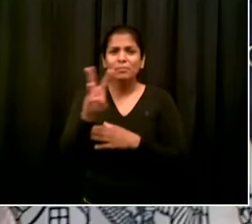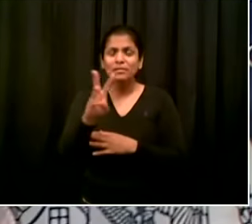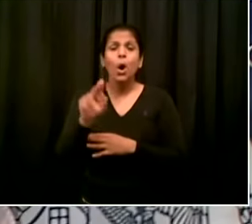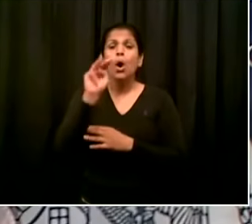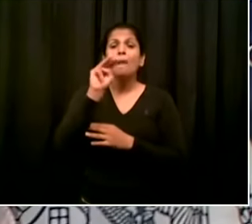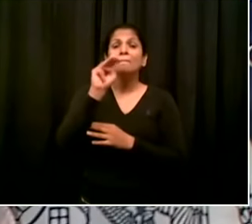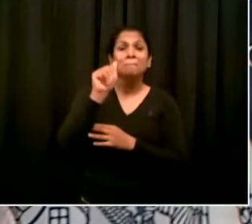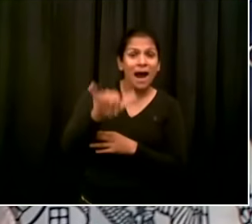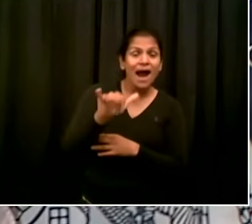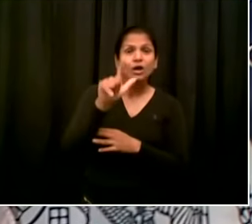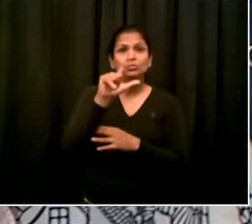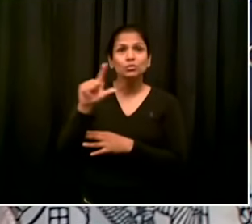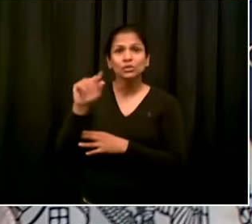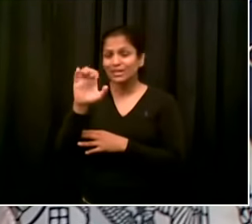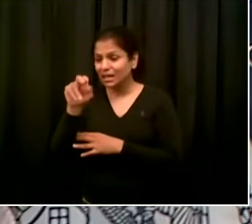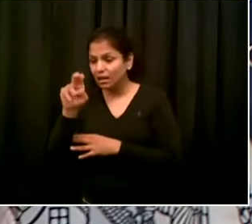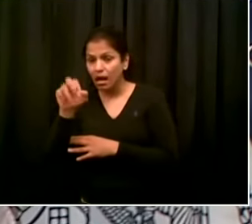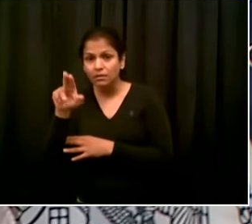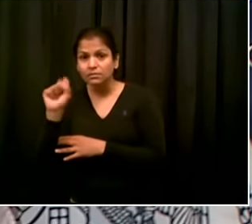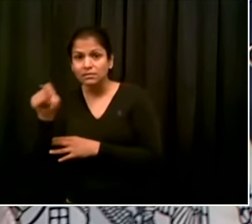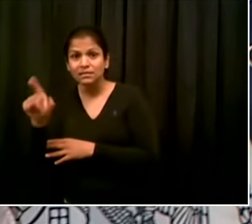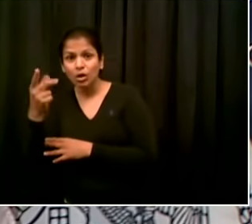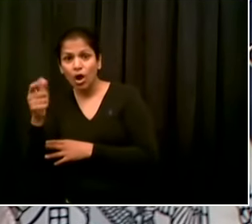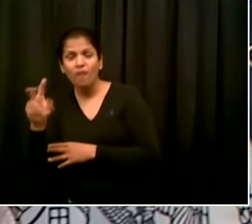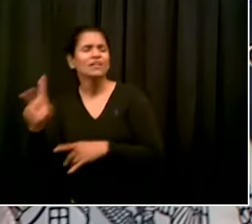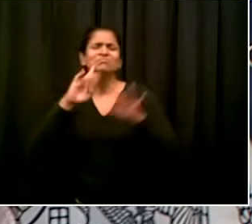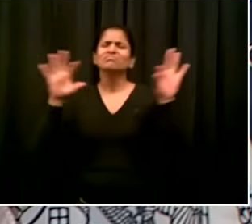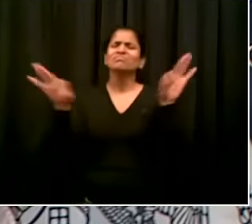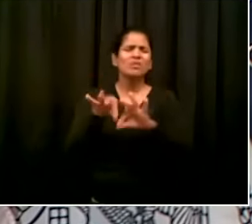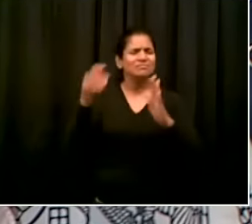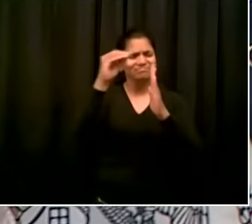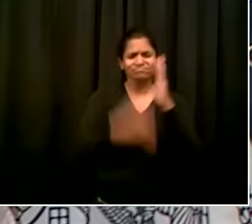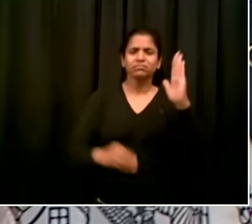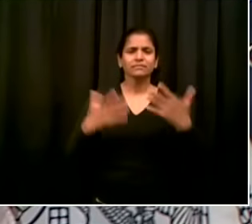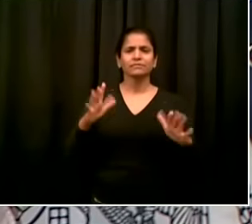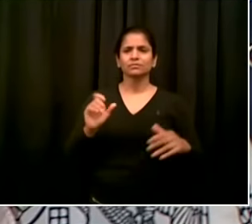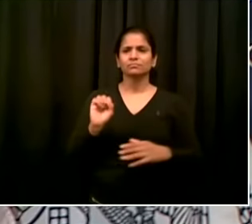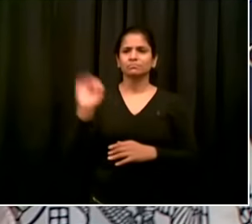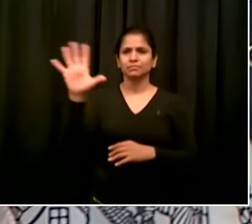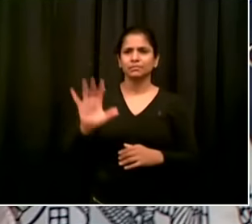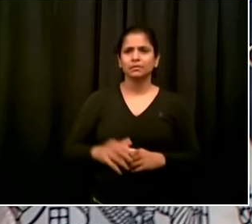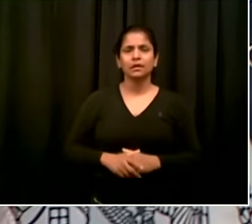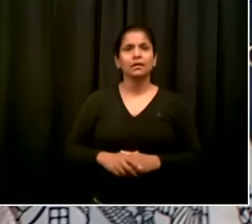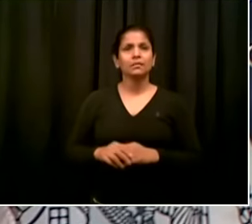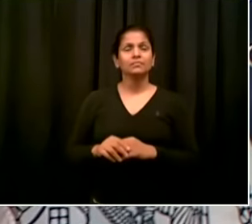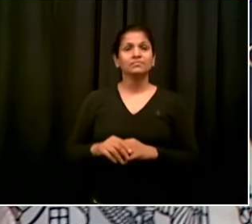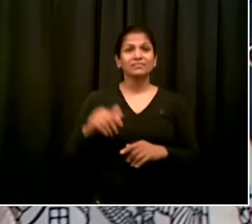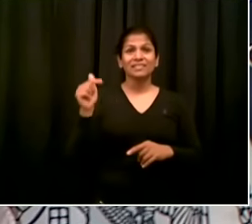IT WAS SUPPOSED TO GO THROUGH OCTOBER. MANY CRITICIZED